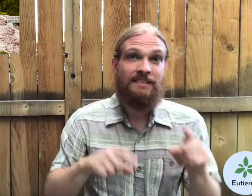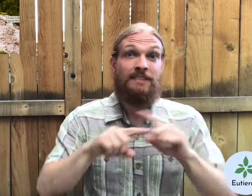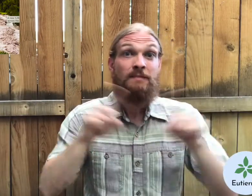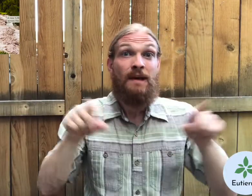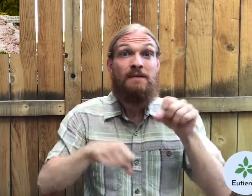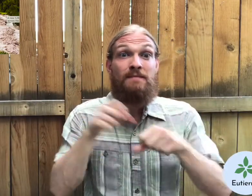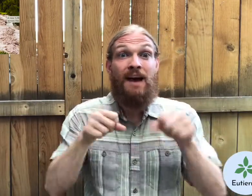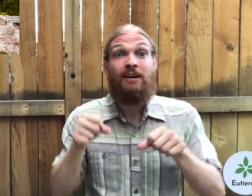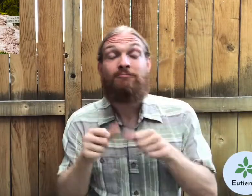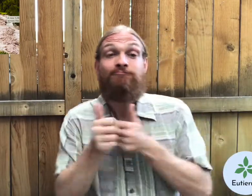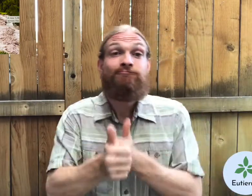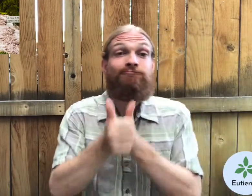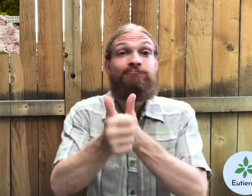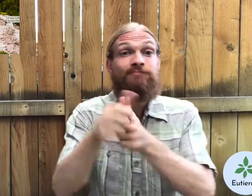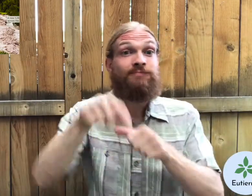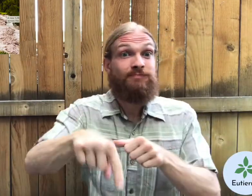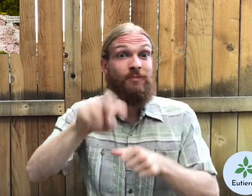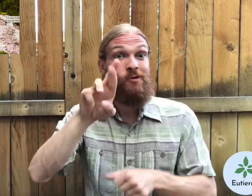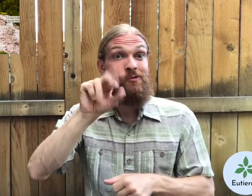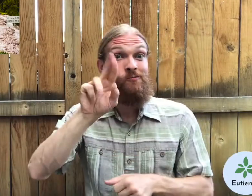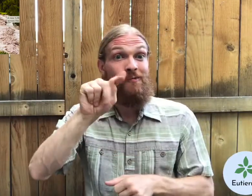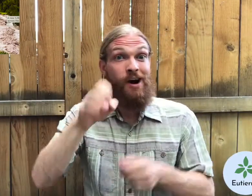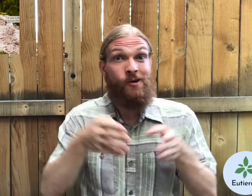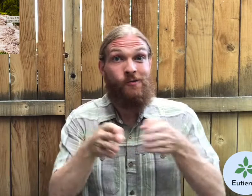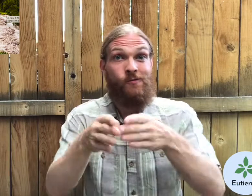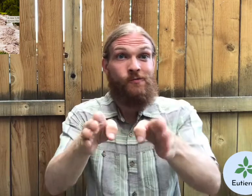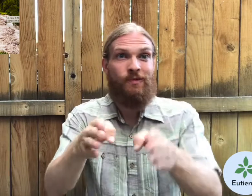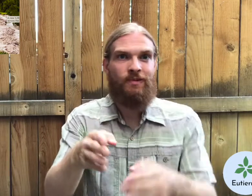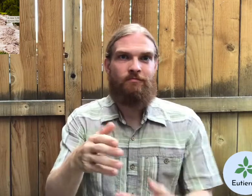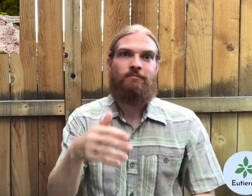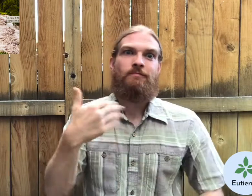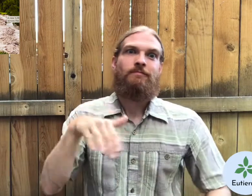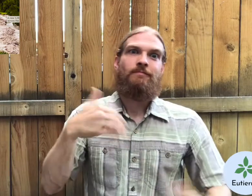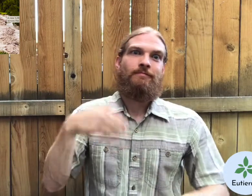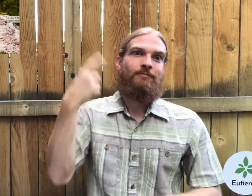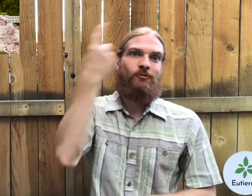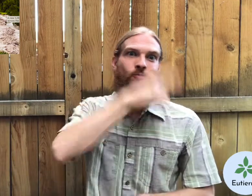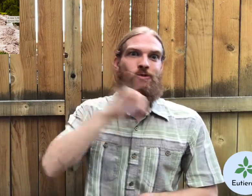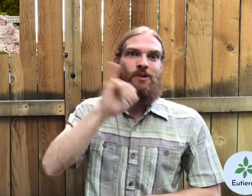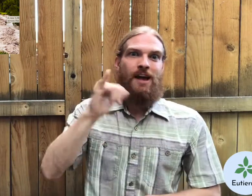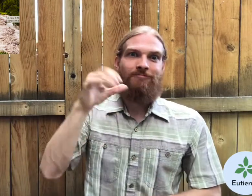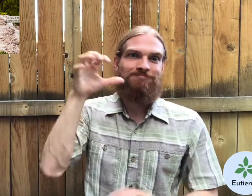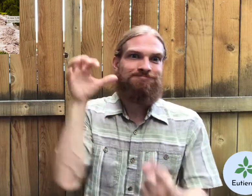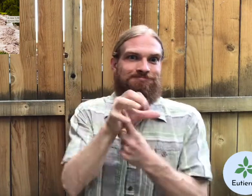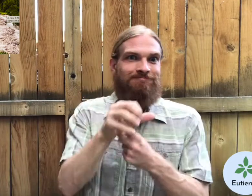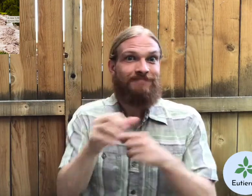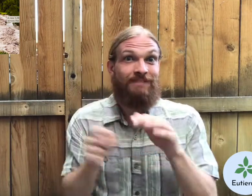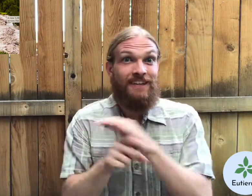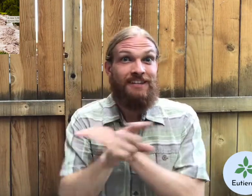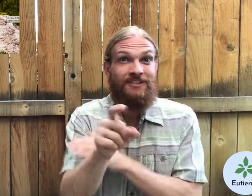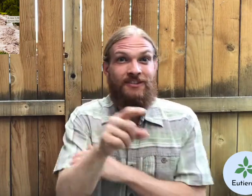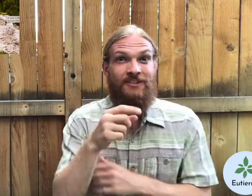but bike-riding along this route sure looks like a pretty amazing adventure